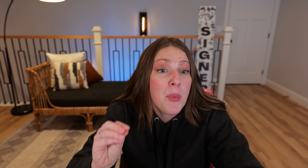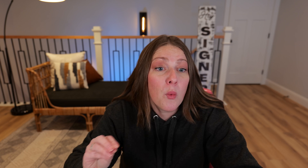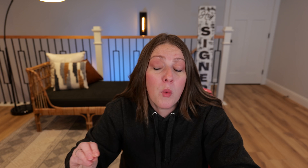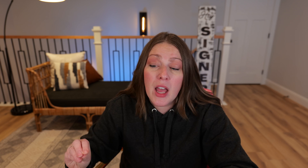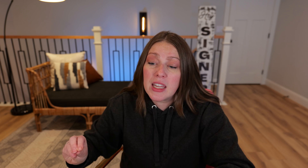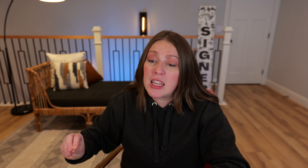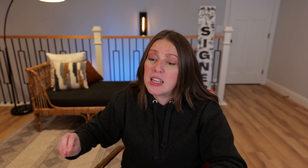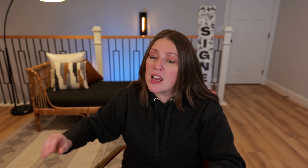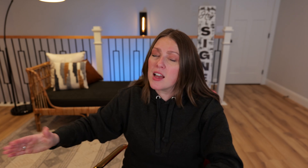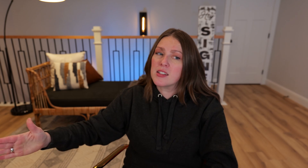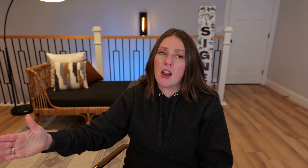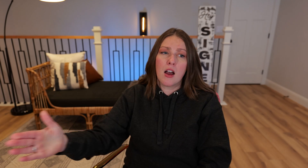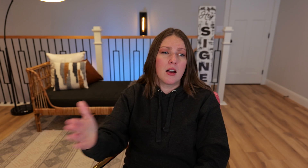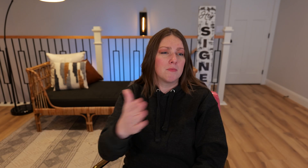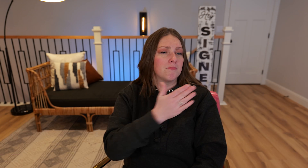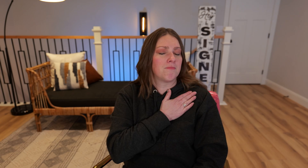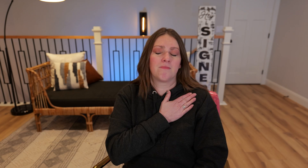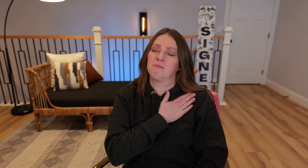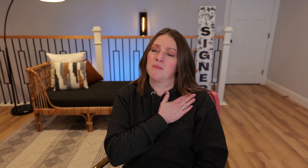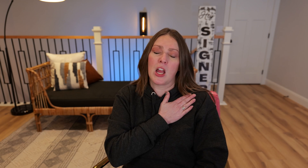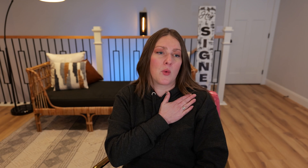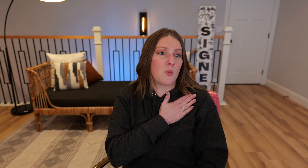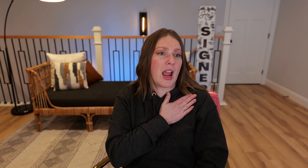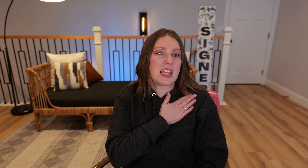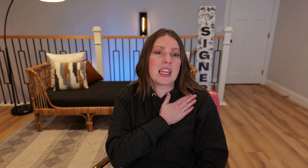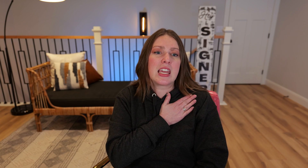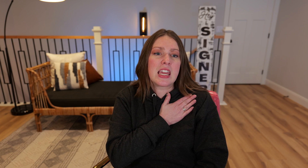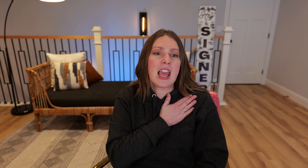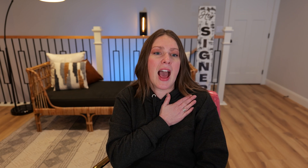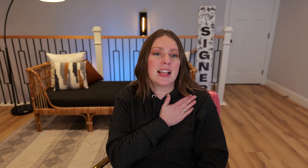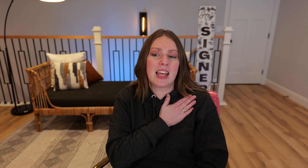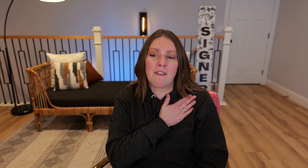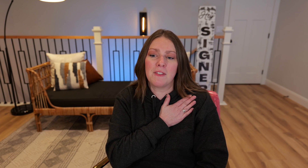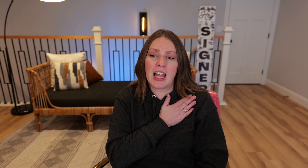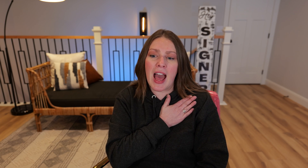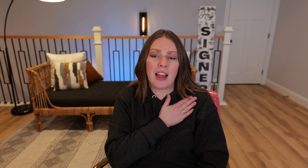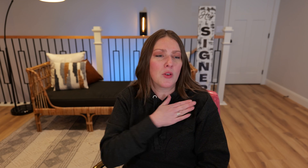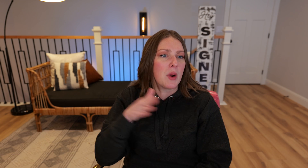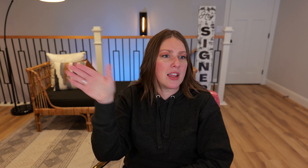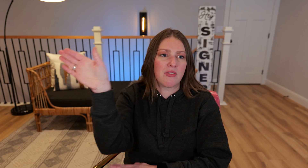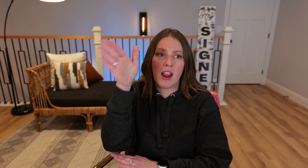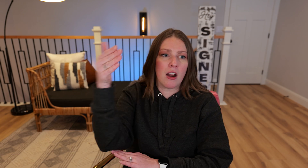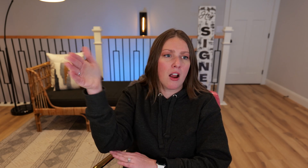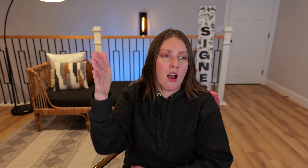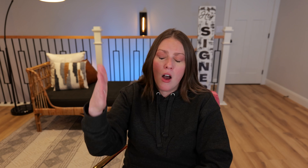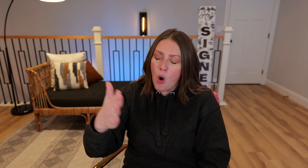But what he does, right, he has that flag right there.